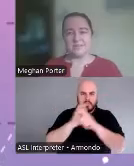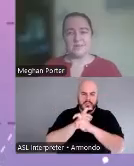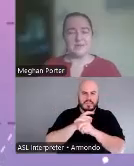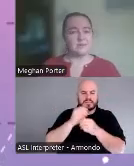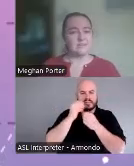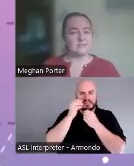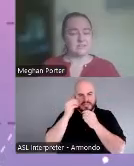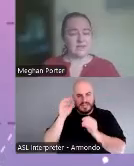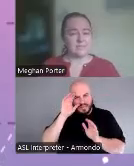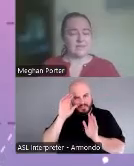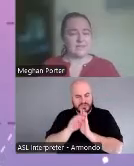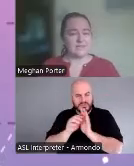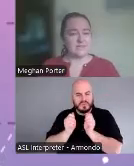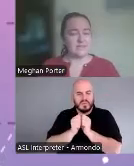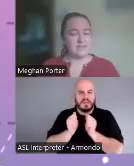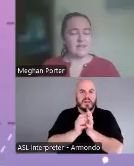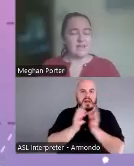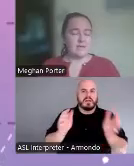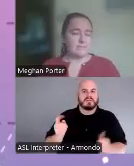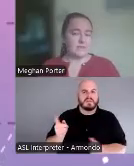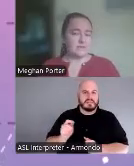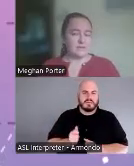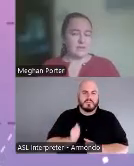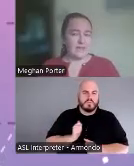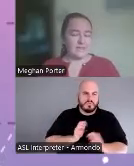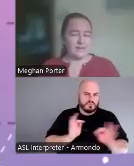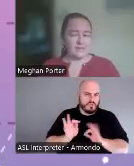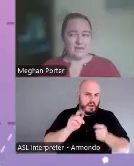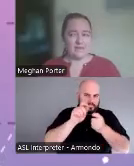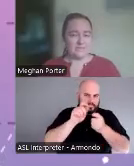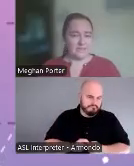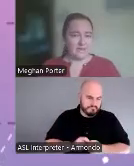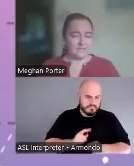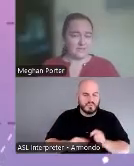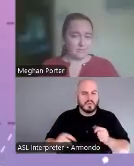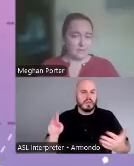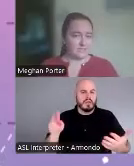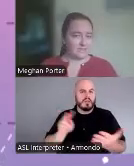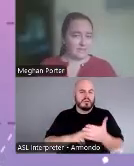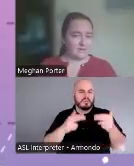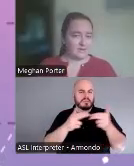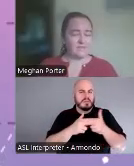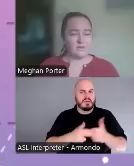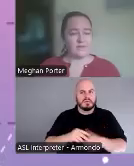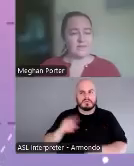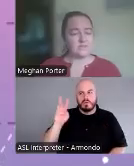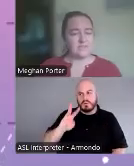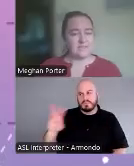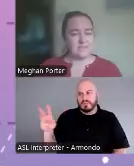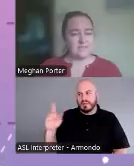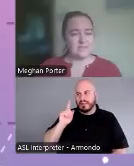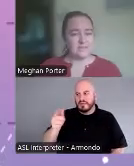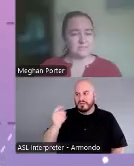So I'm not going to describe it in detail. But you can look at it on the slides on the website later if you're interested in the details.